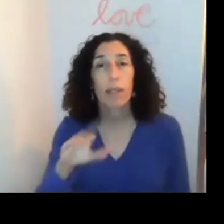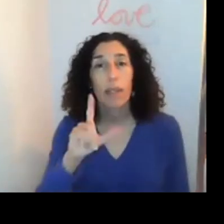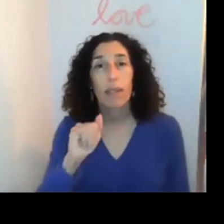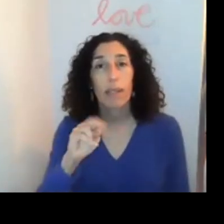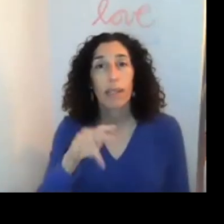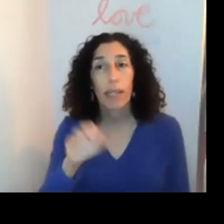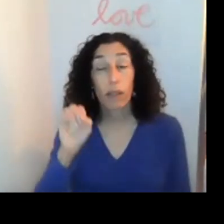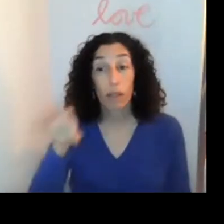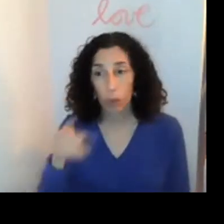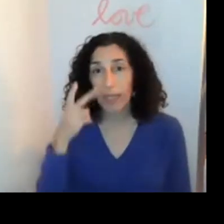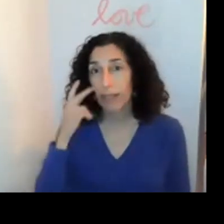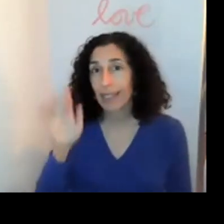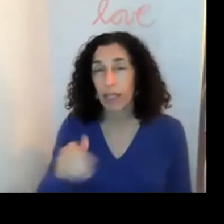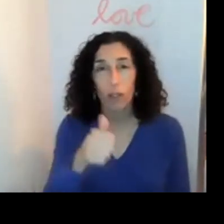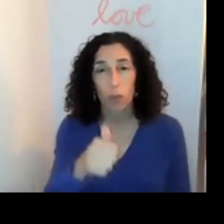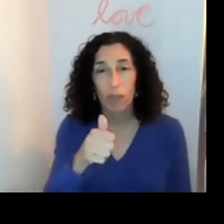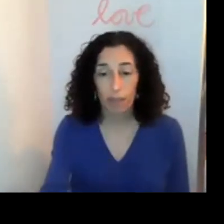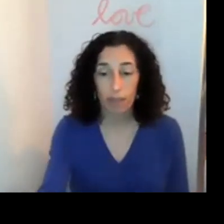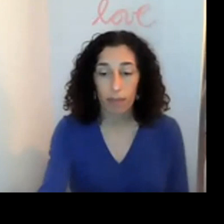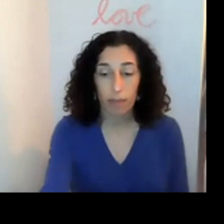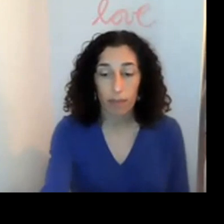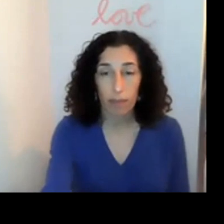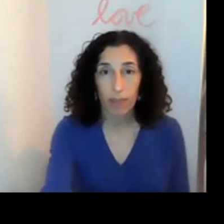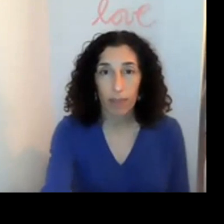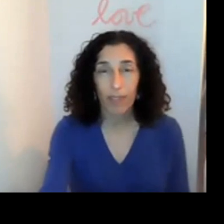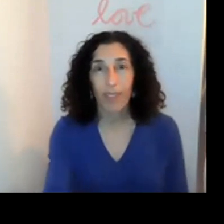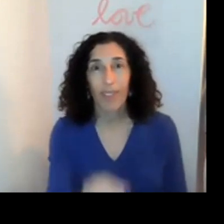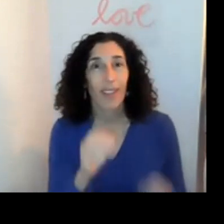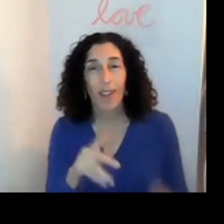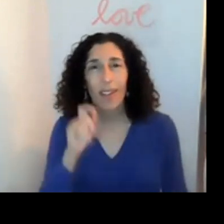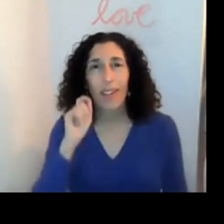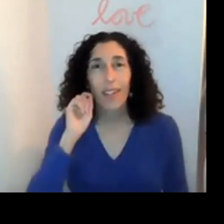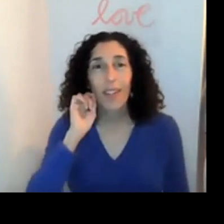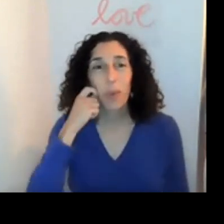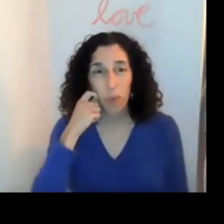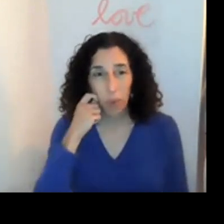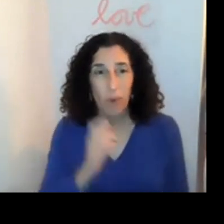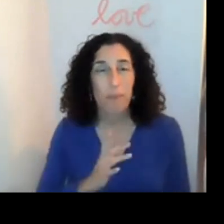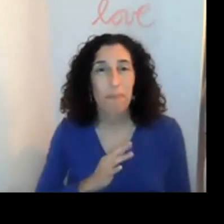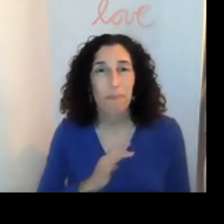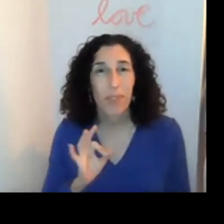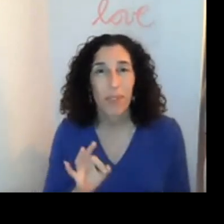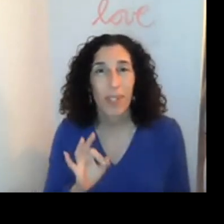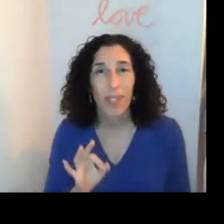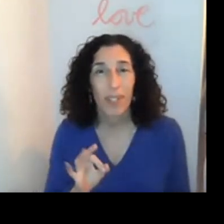liked my meme descriptions. >> Yeah. Cavar what's the name of your Tumblr